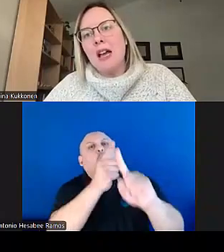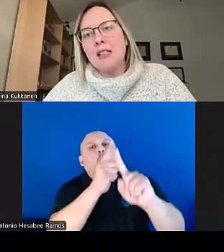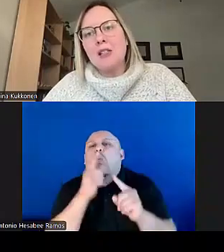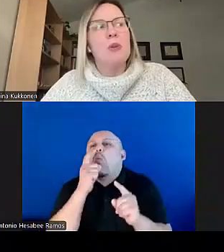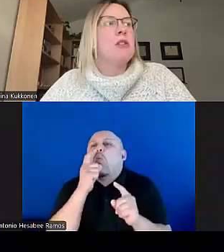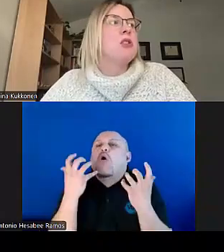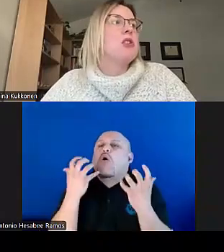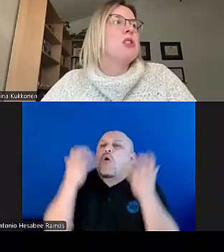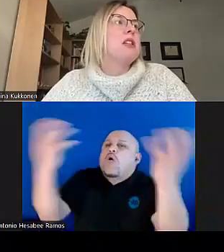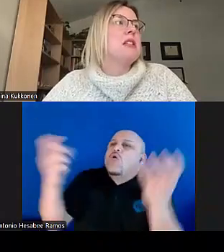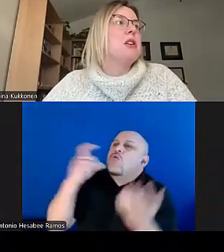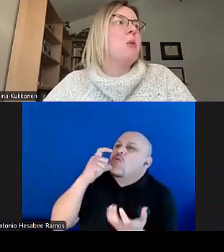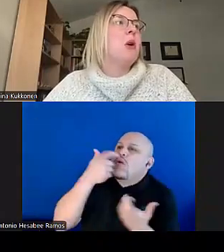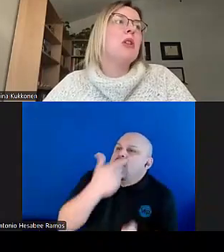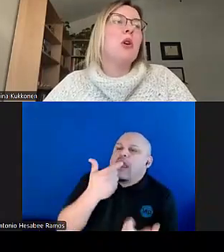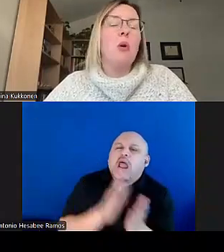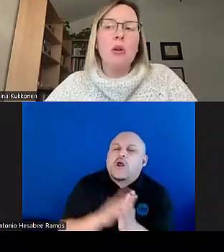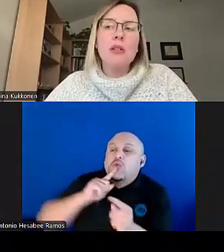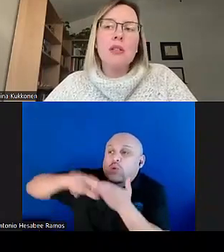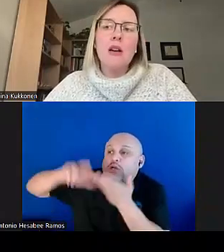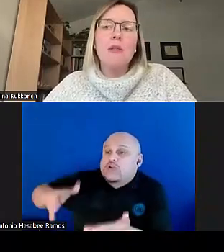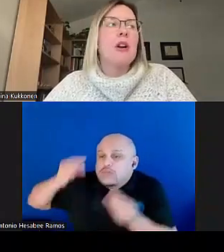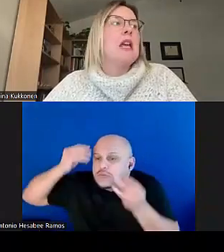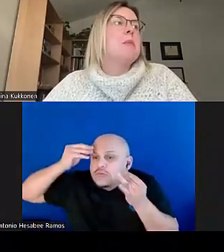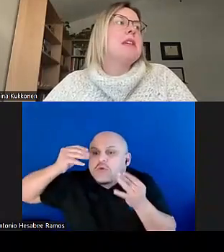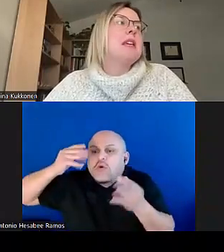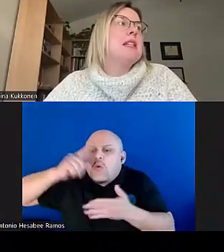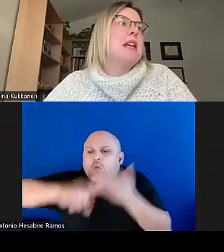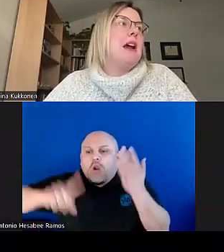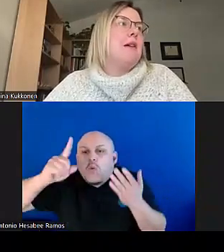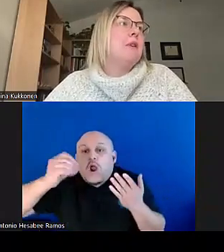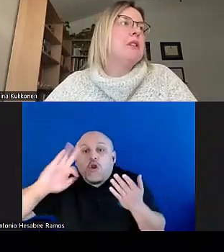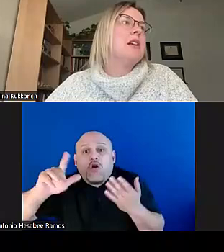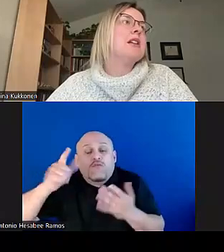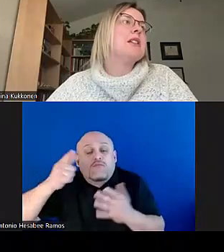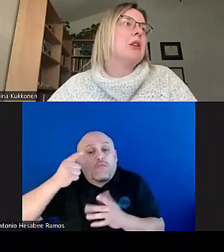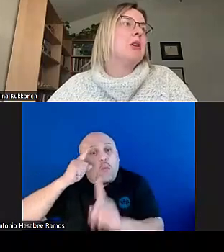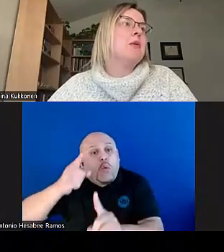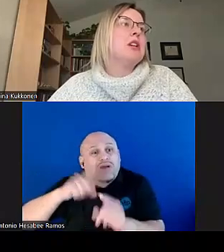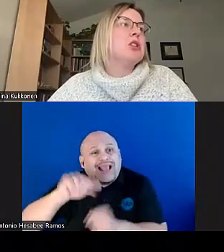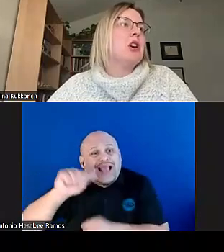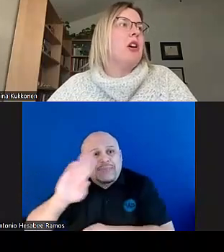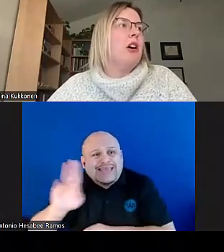asks researchers to consider what are the goals of your ABKT effort tailored for each target